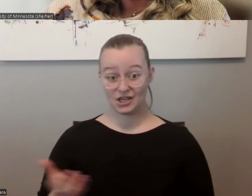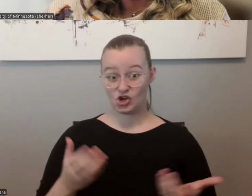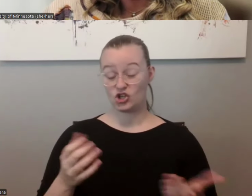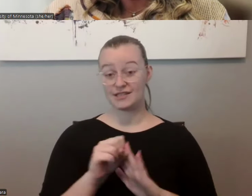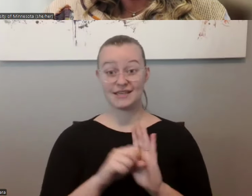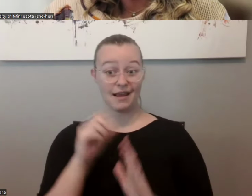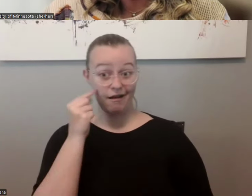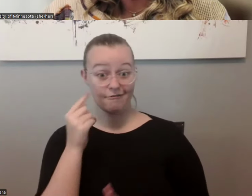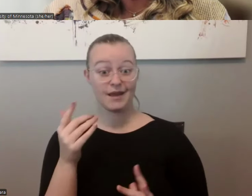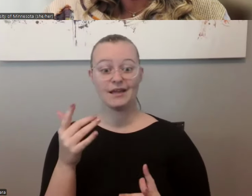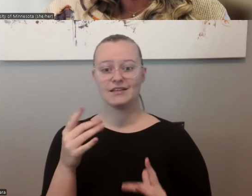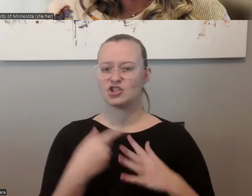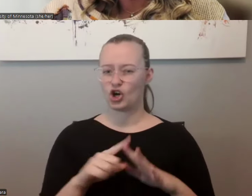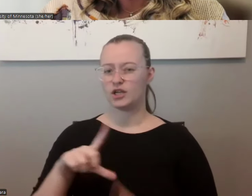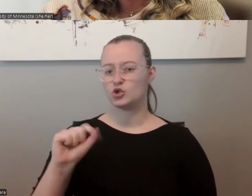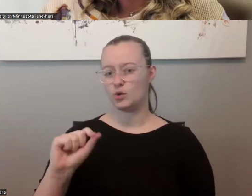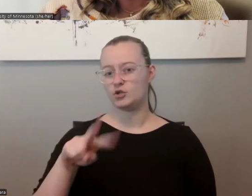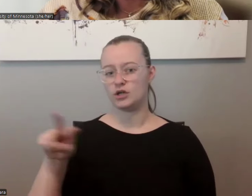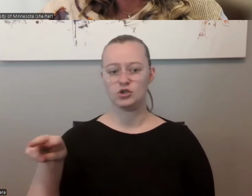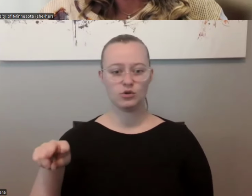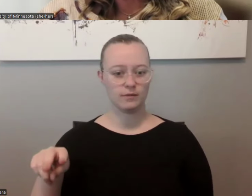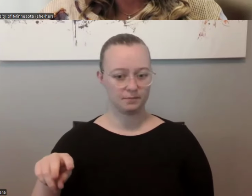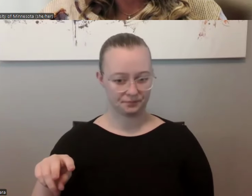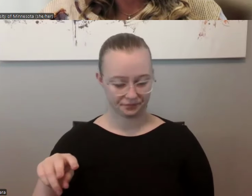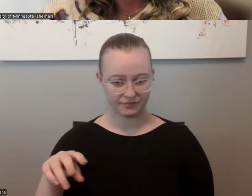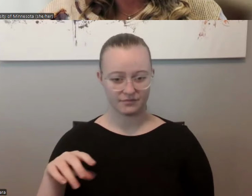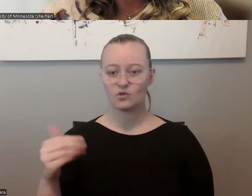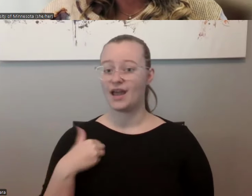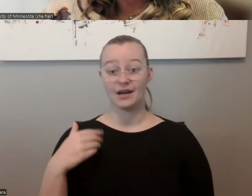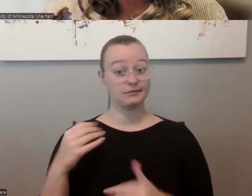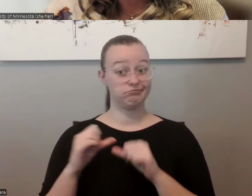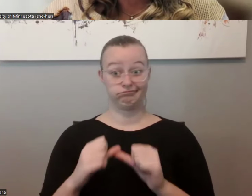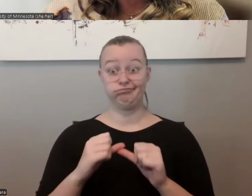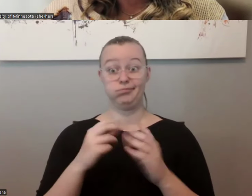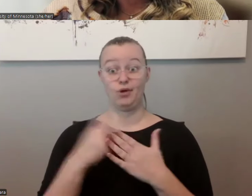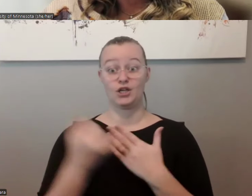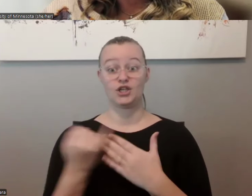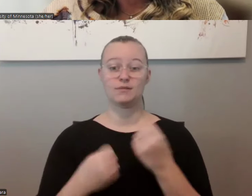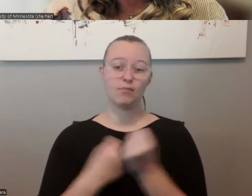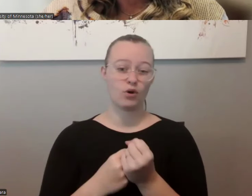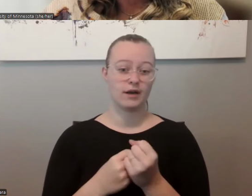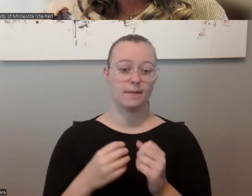Governments, starting in 2022, CSG has had an ongoing project supported by the Commonwealth